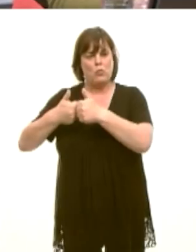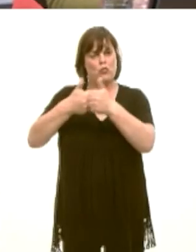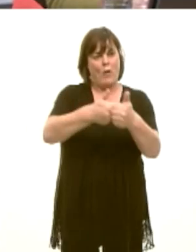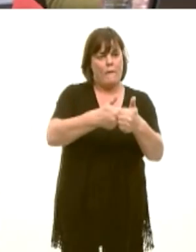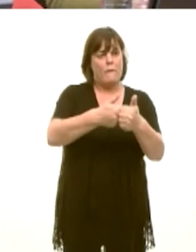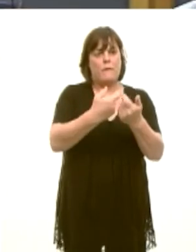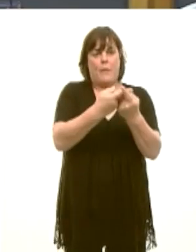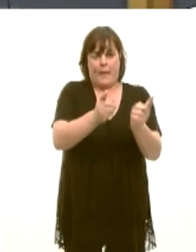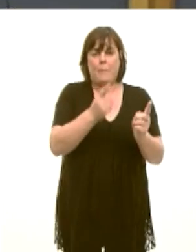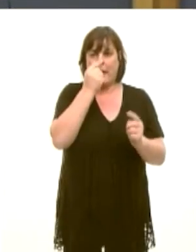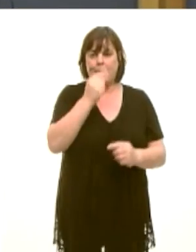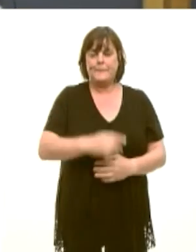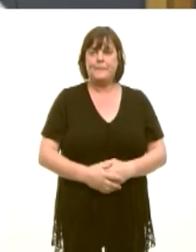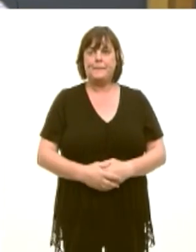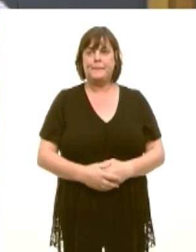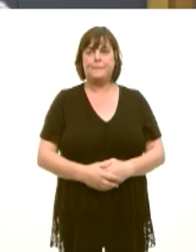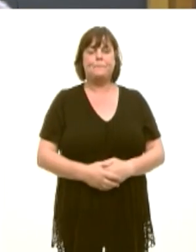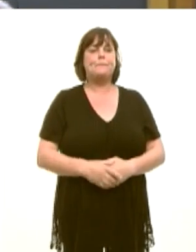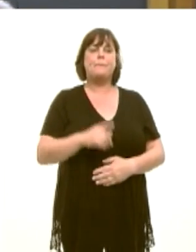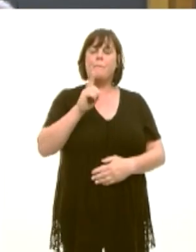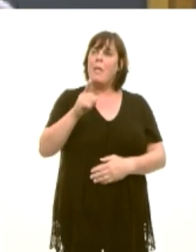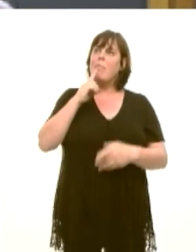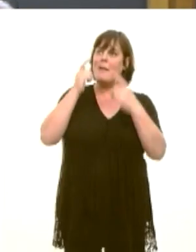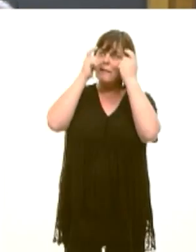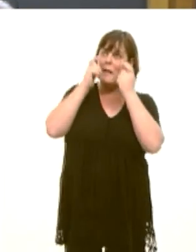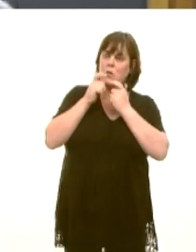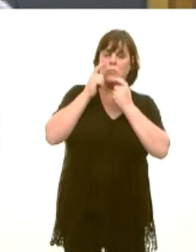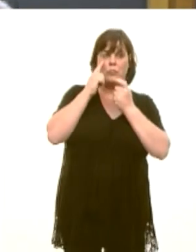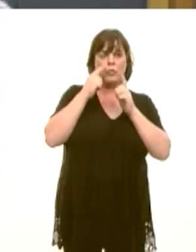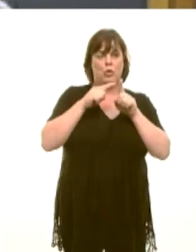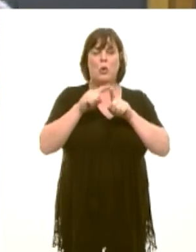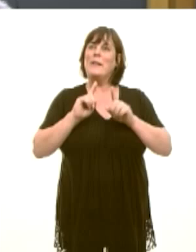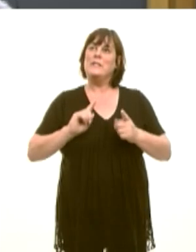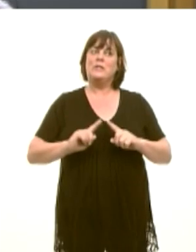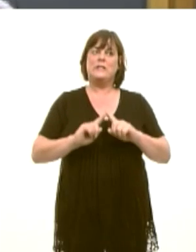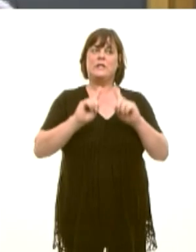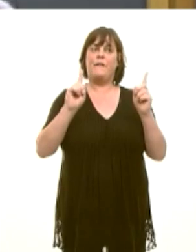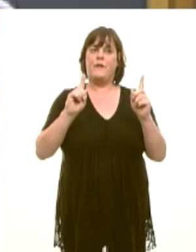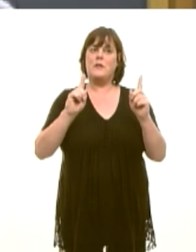John Griffiths: First Minister, this legislation will produce a step change in increasing cycling